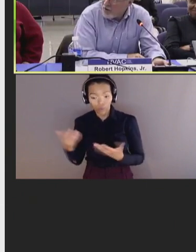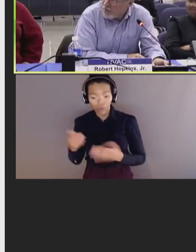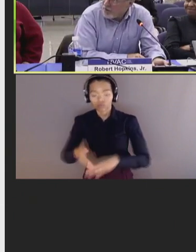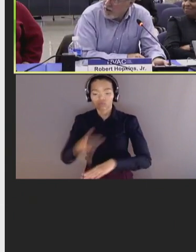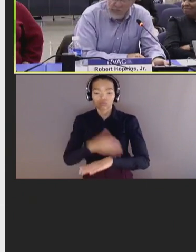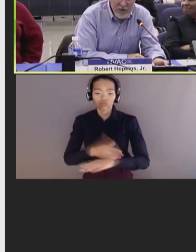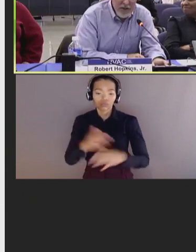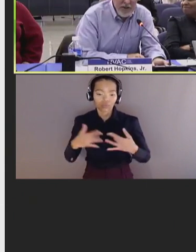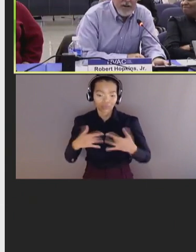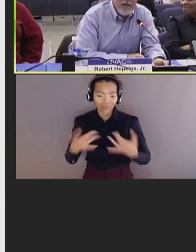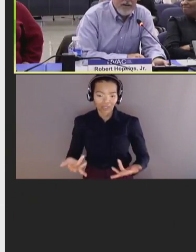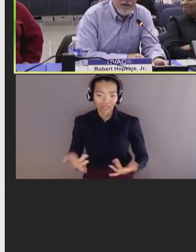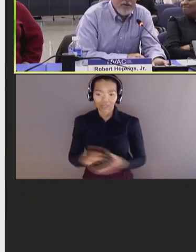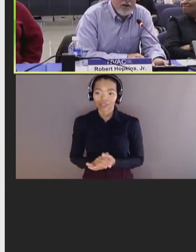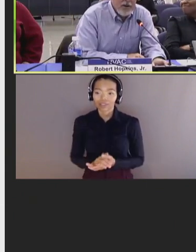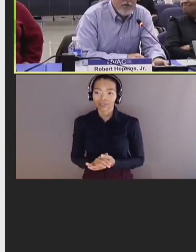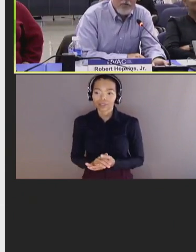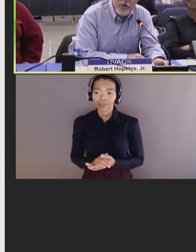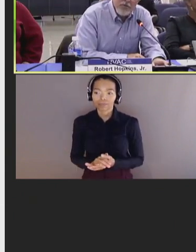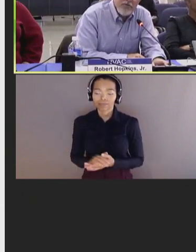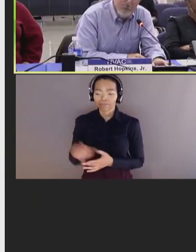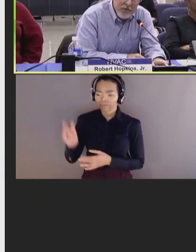I'm not seeing any other comments or questions. I want to thank the